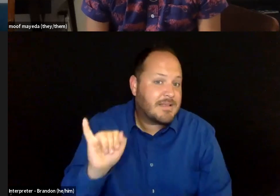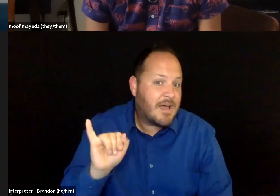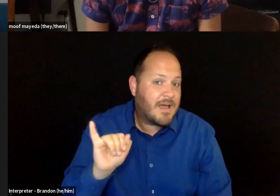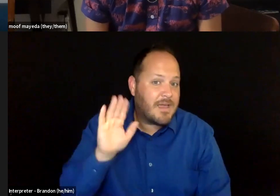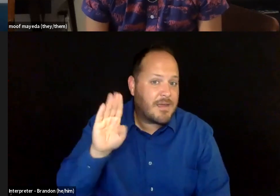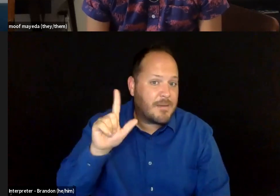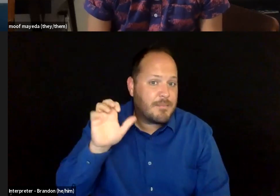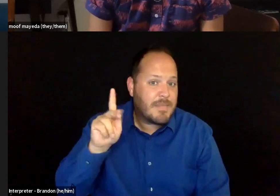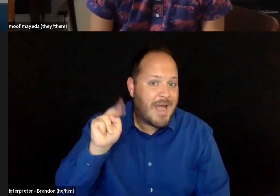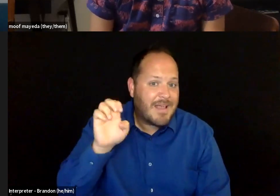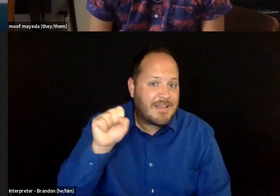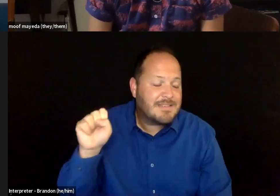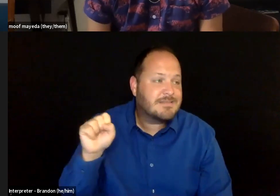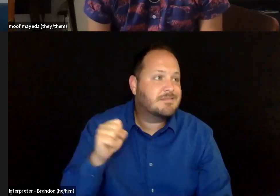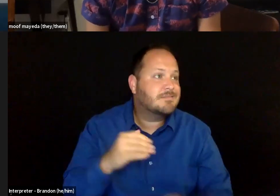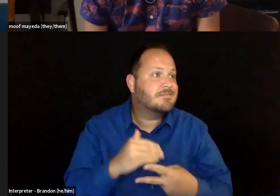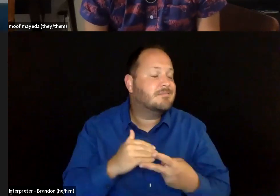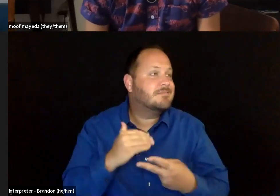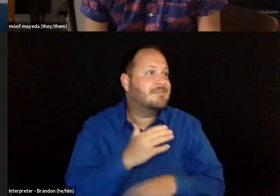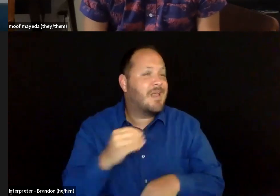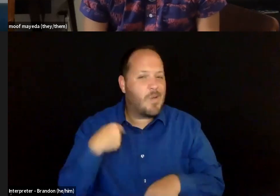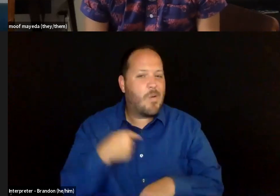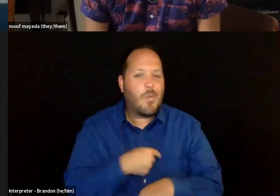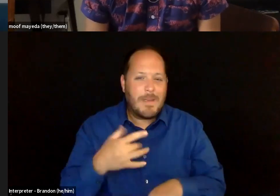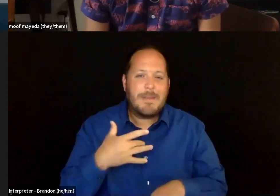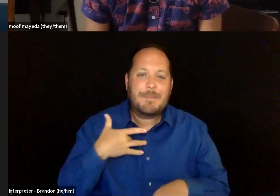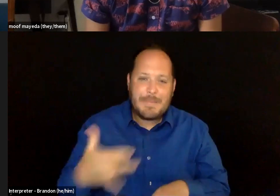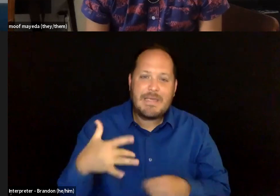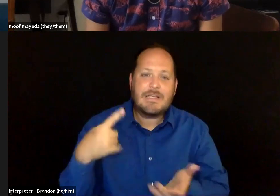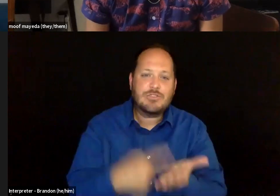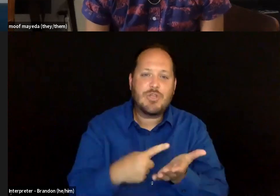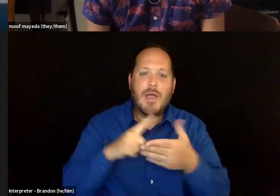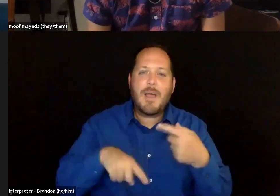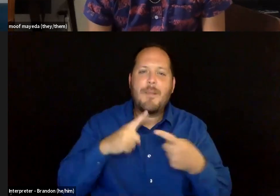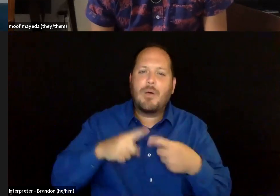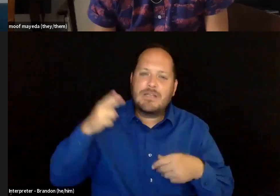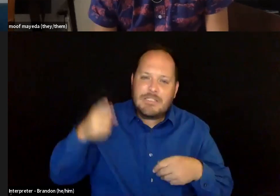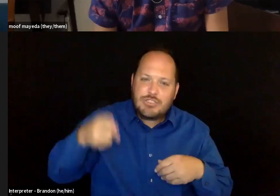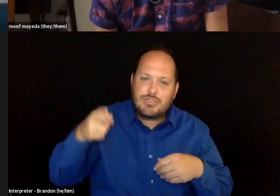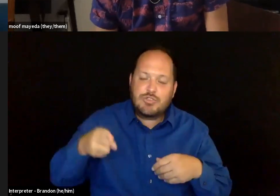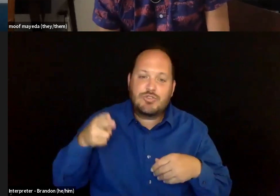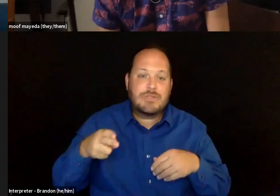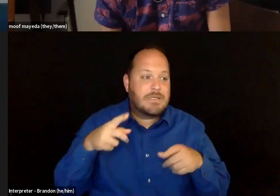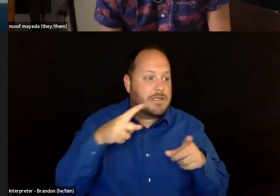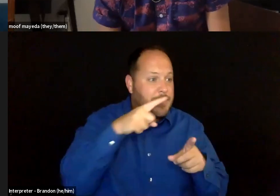River, are you still connected with us? We have -- awesome. We have a question about TransPonder.